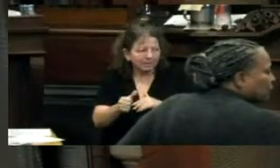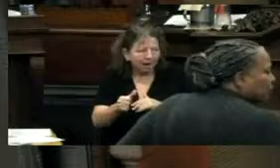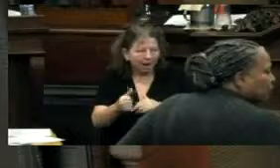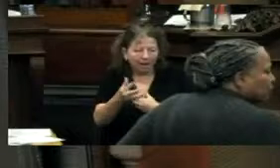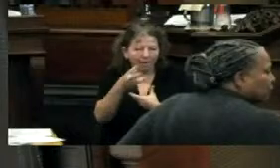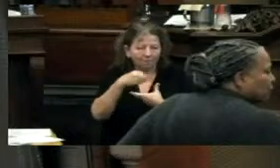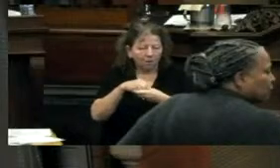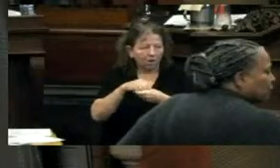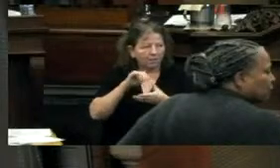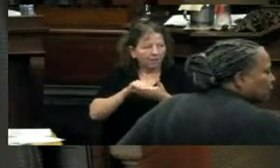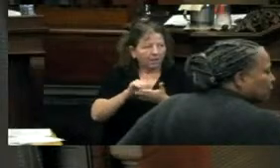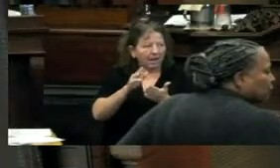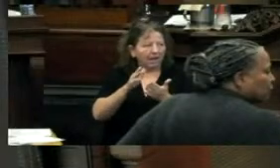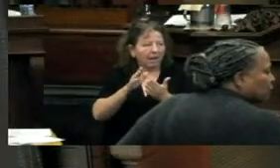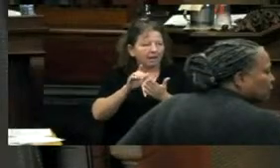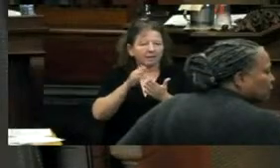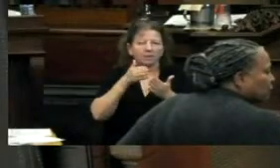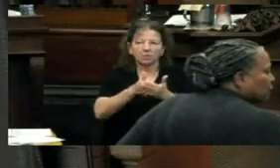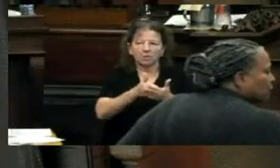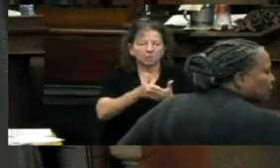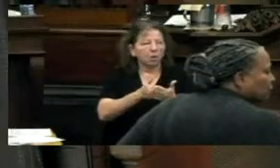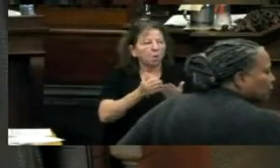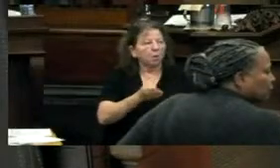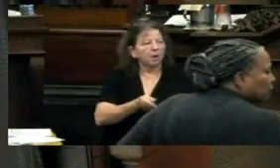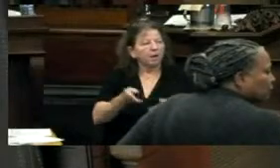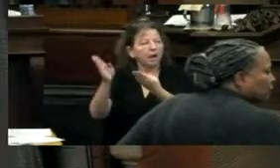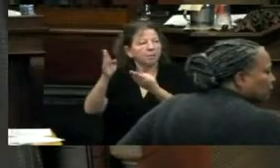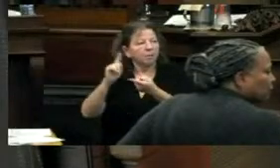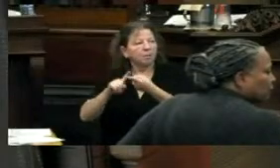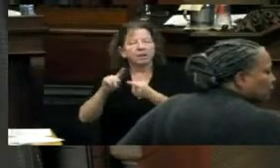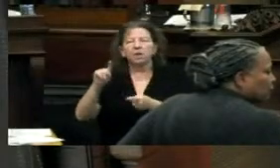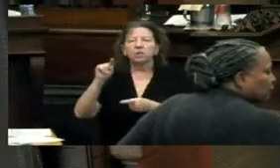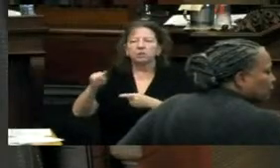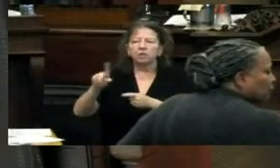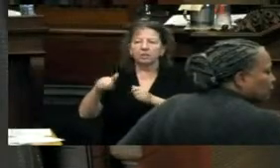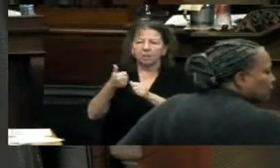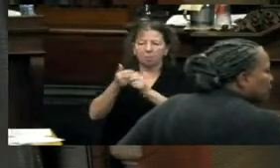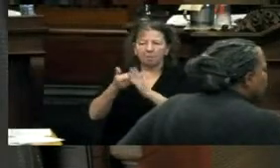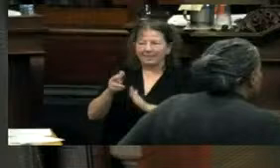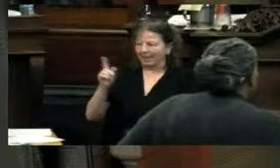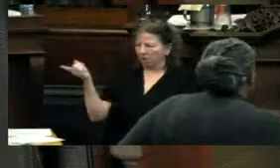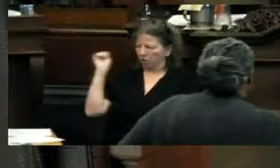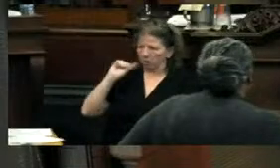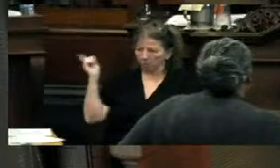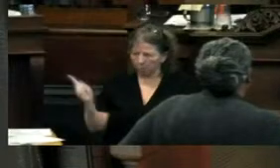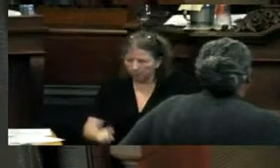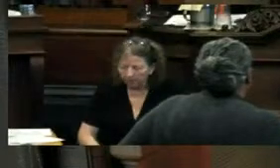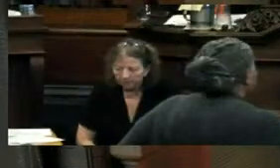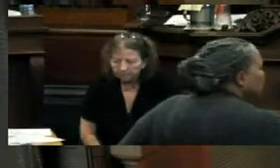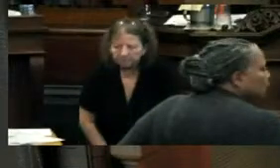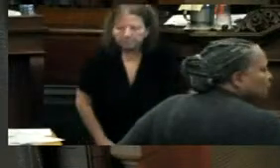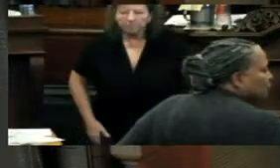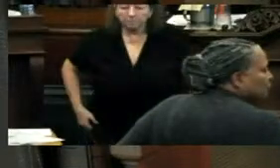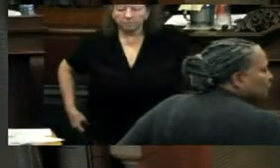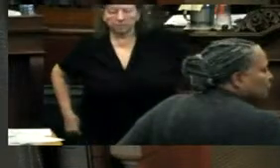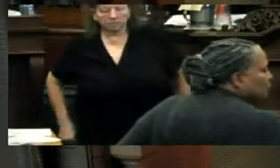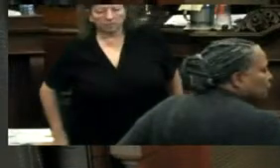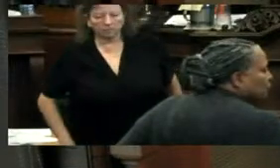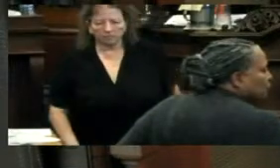maintain some of the arguments that were maintained. So the city was not ultimately part of the lawsuit once it went up on